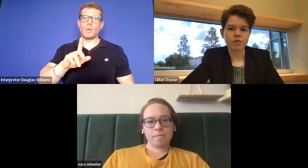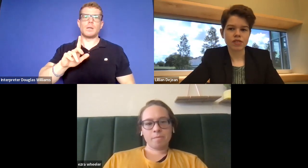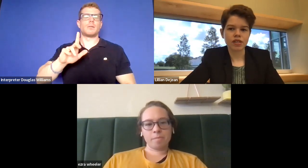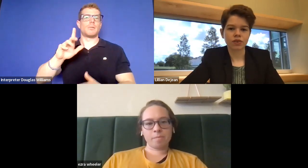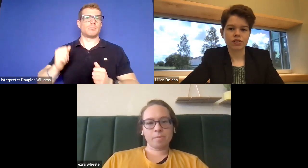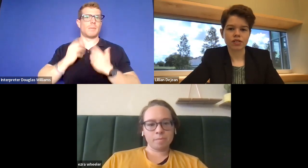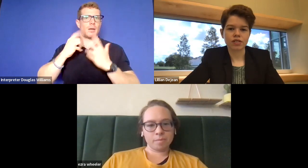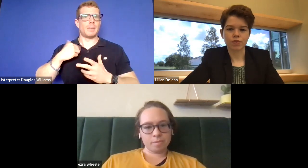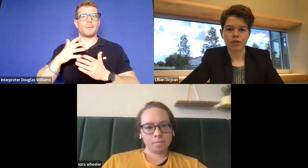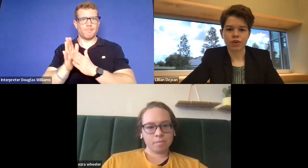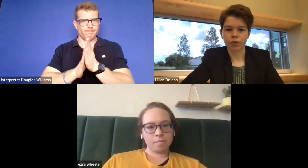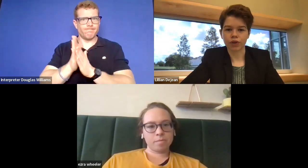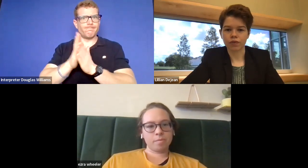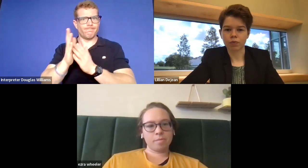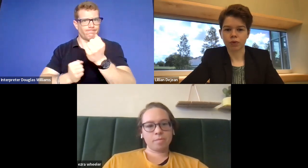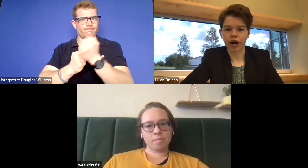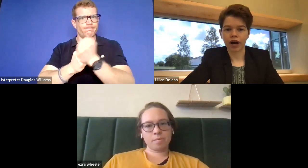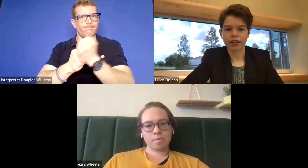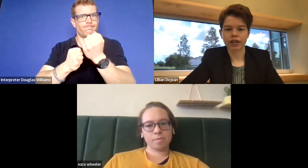Yeah, it It seems like through discussion with all 3 of Prior.